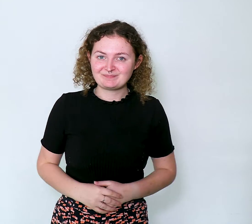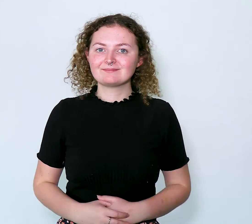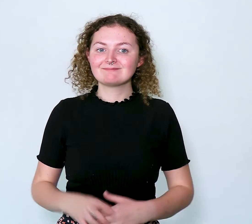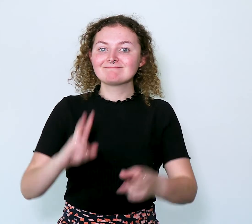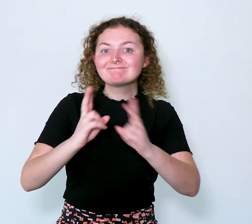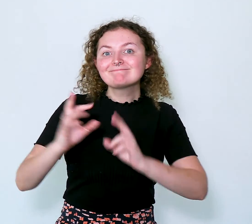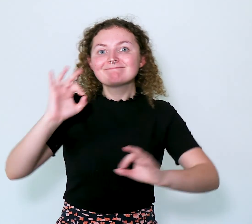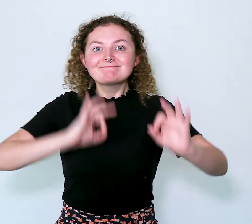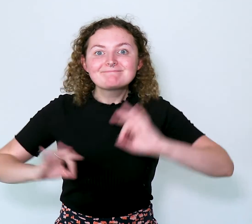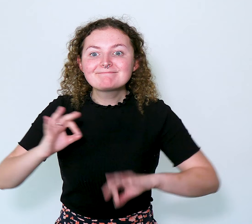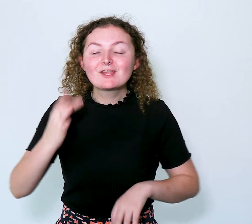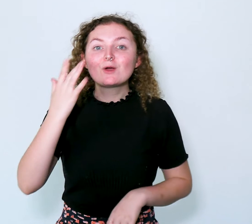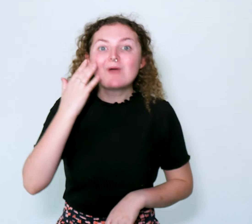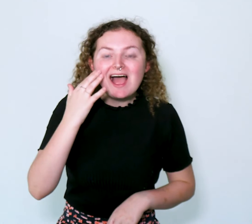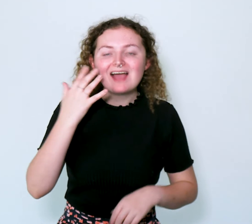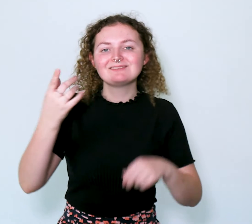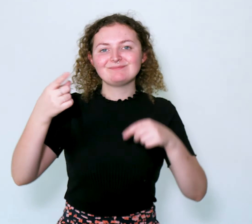The British Sign Language performance for this production are